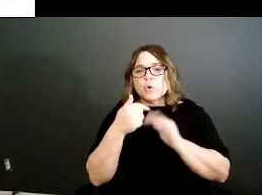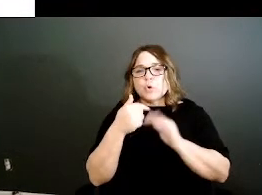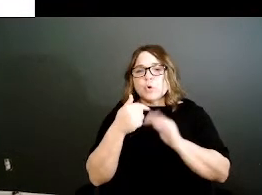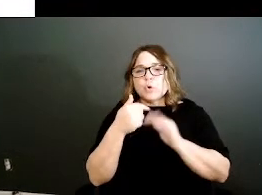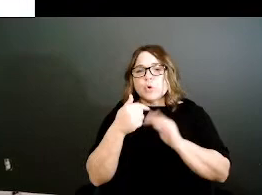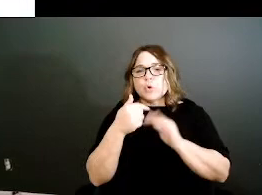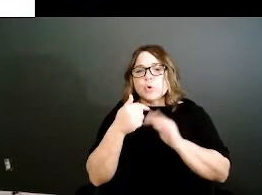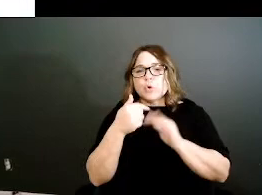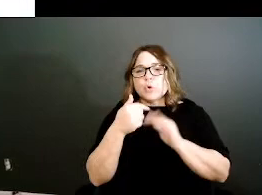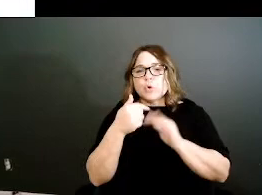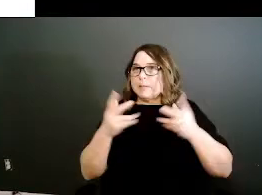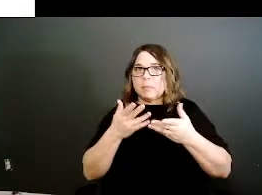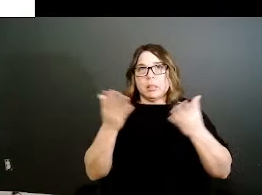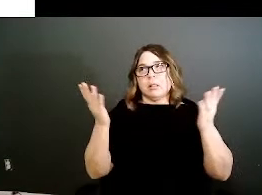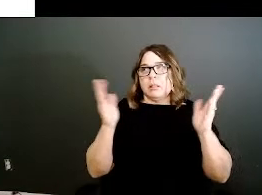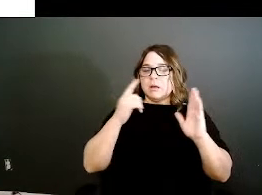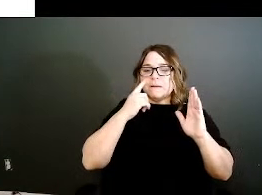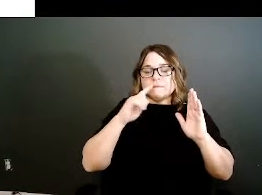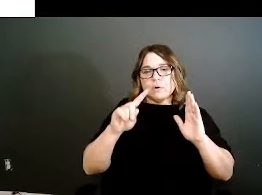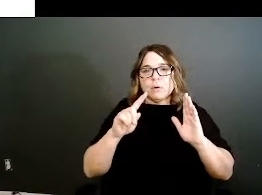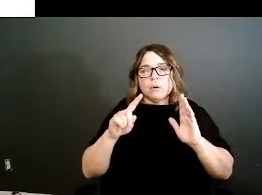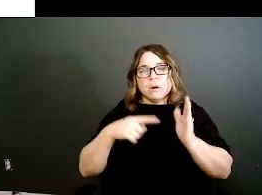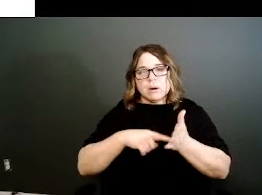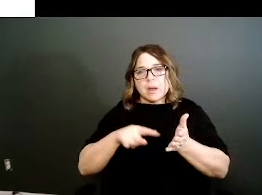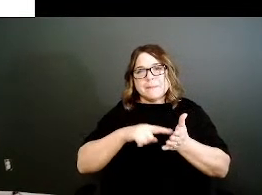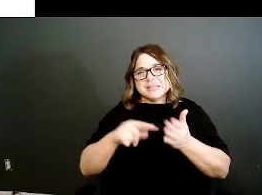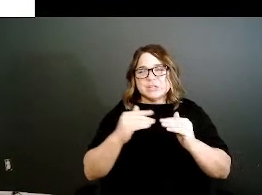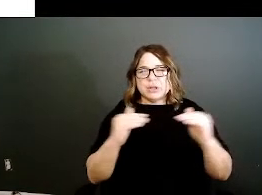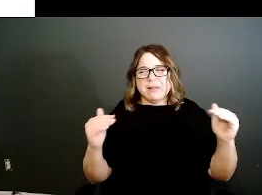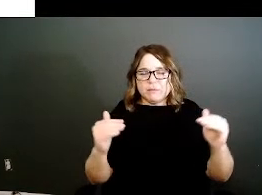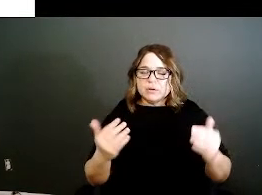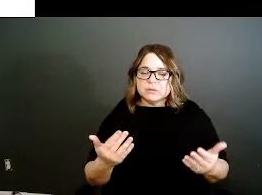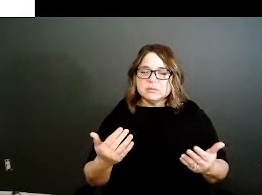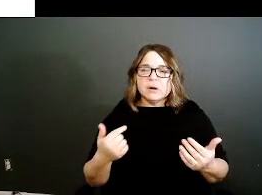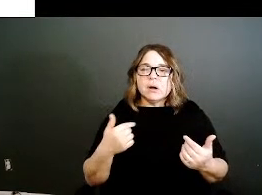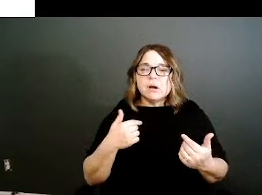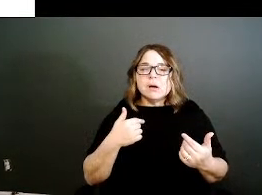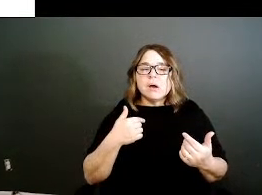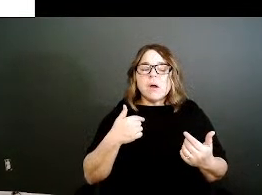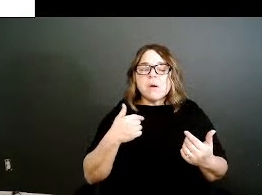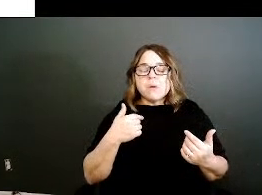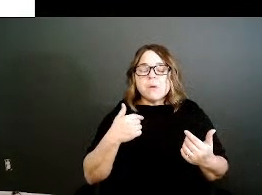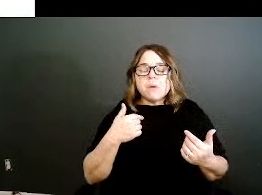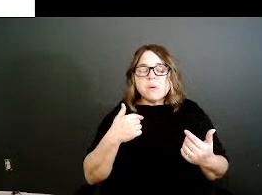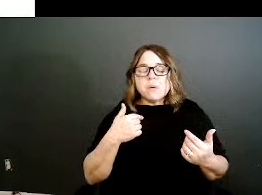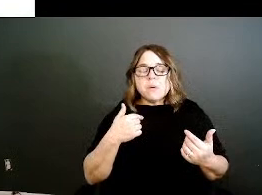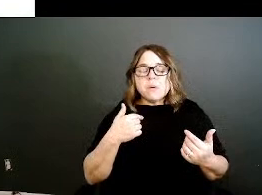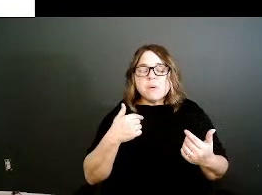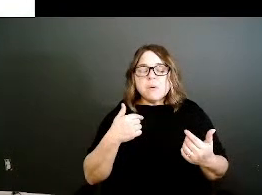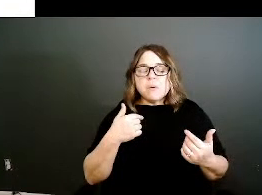AMENDMENT ON FRIDAY AND A MODEST COST-OF-LIVING ADJUSTMENT OVERALL. AND, SO, I WILL GO AHEAD AND MOVE THIS. AND ASK FOR THE BODY'S SUPPORT.